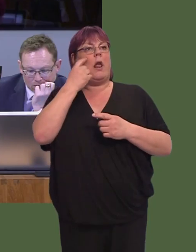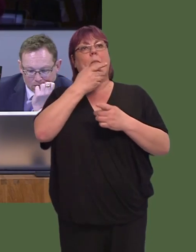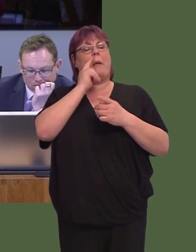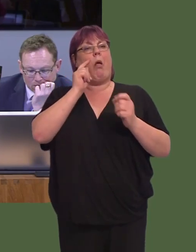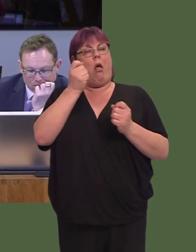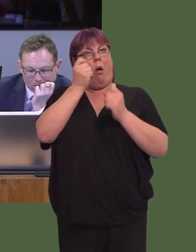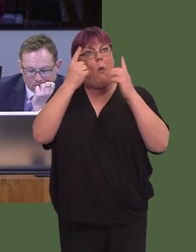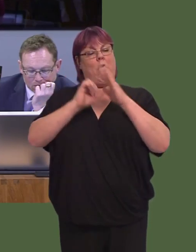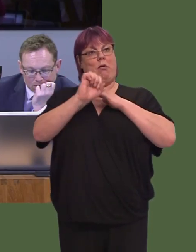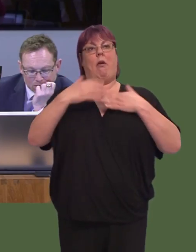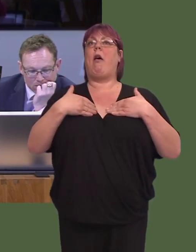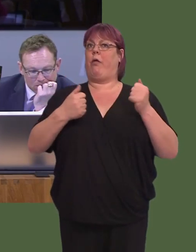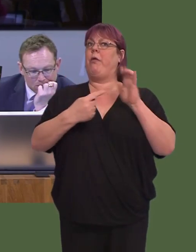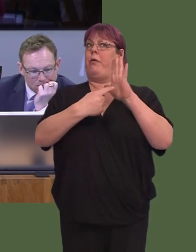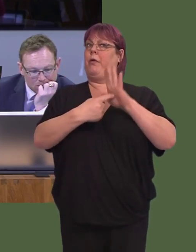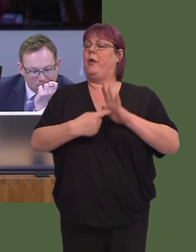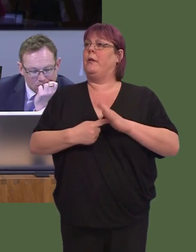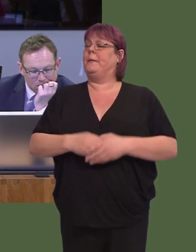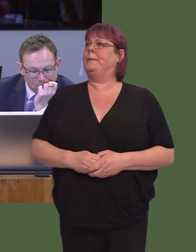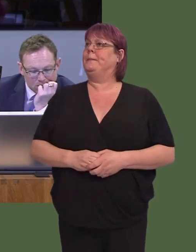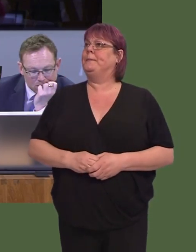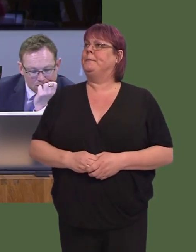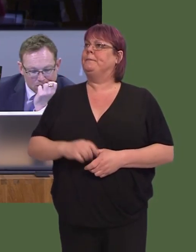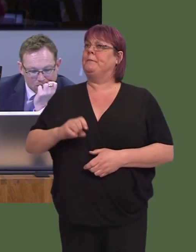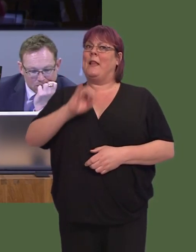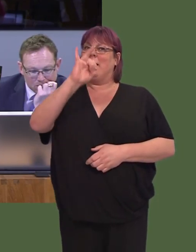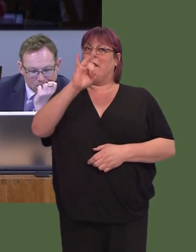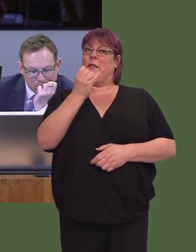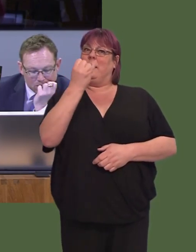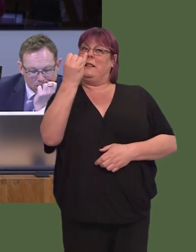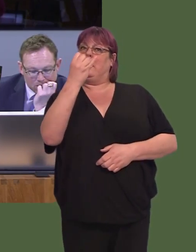And one of the things that they really picked up was that 76 per cent of the respondents